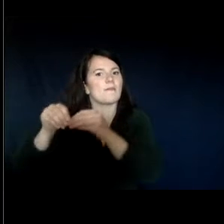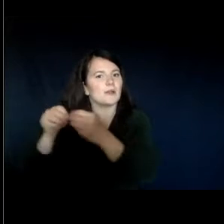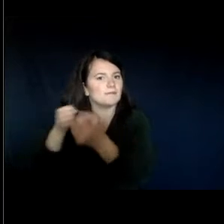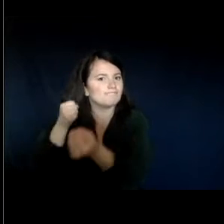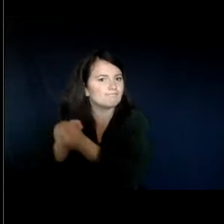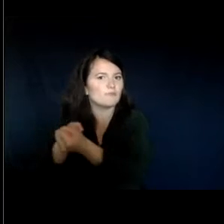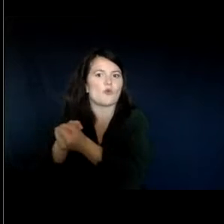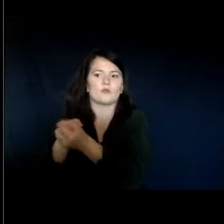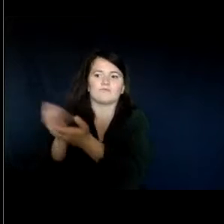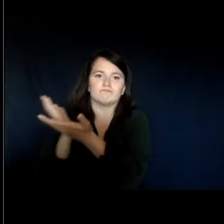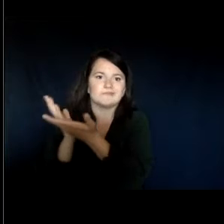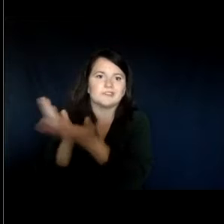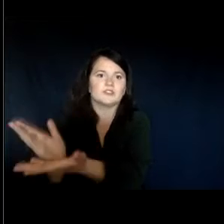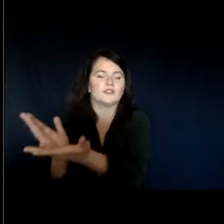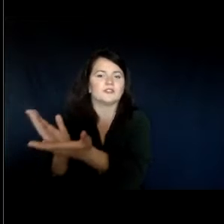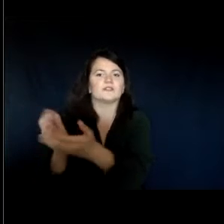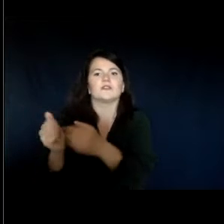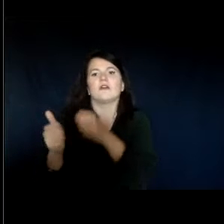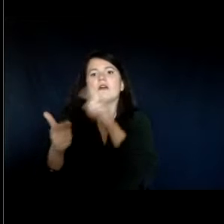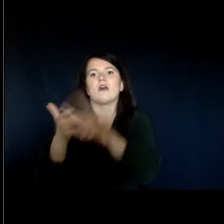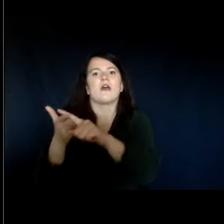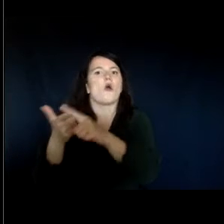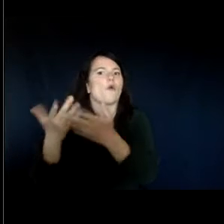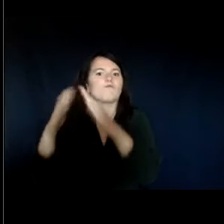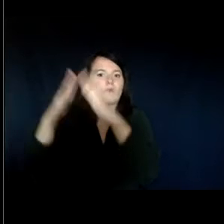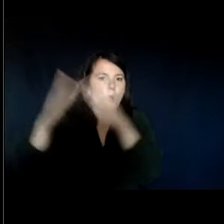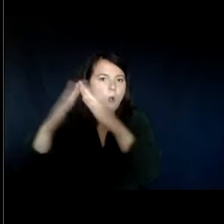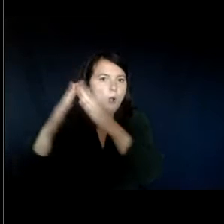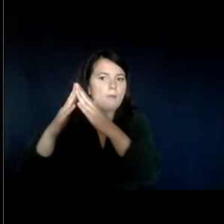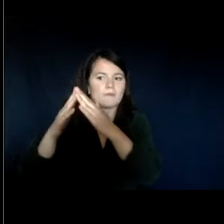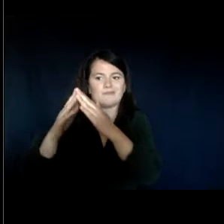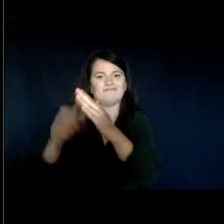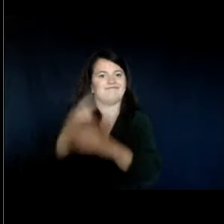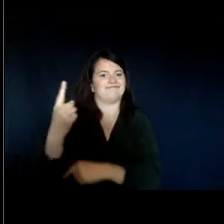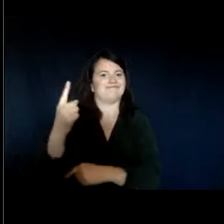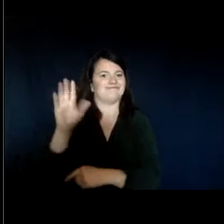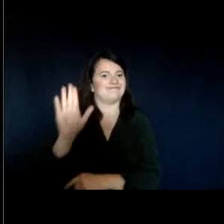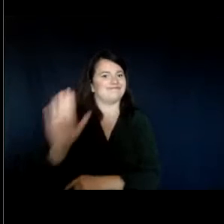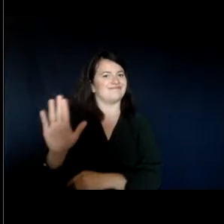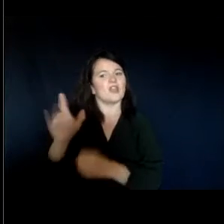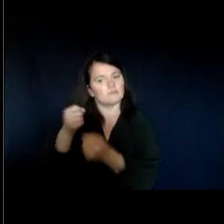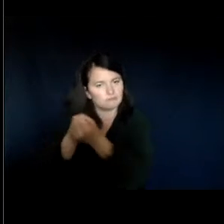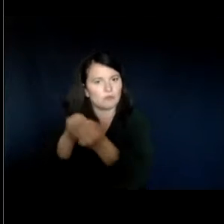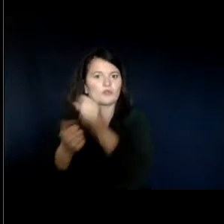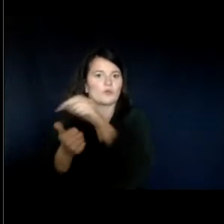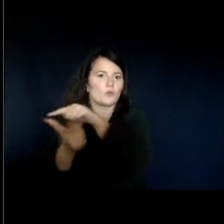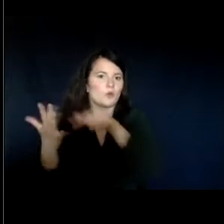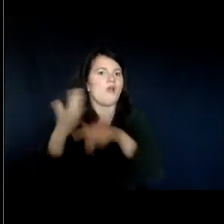And what we want to provide a person-centred integrated support